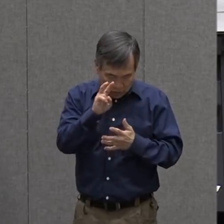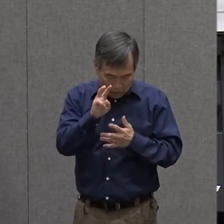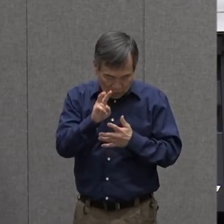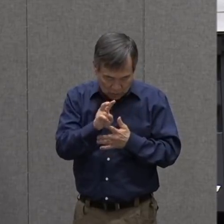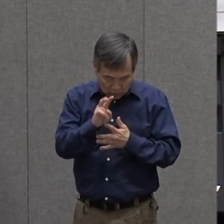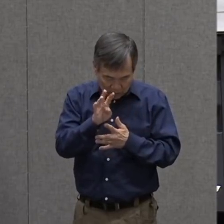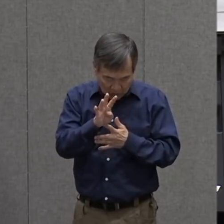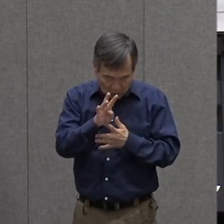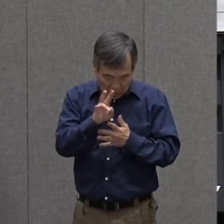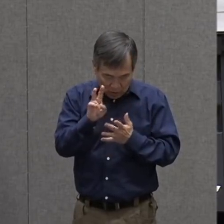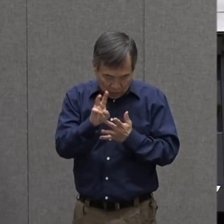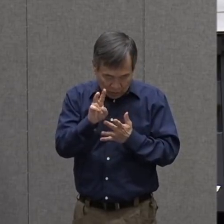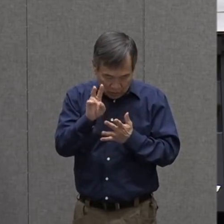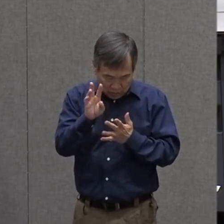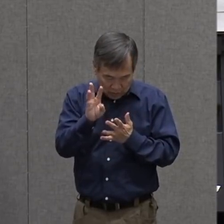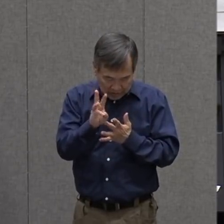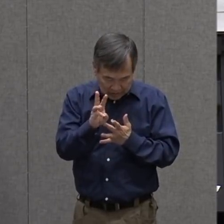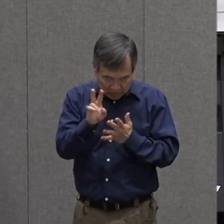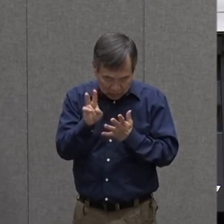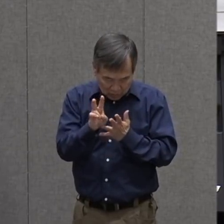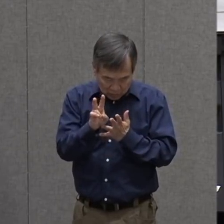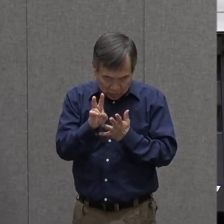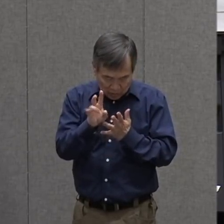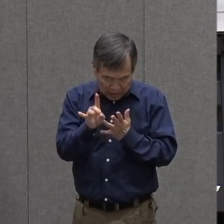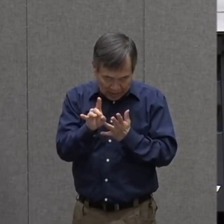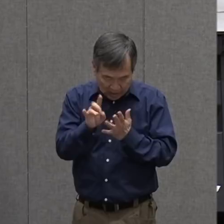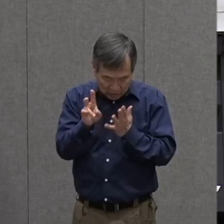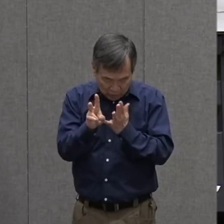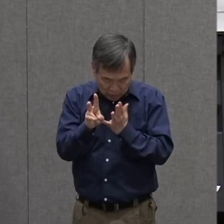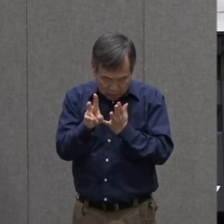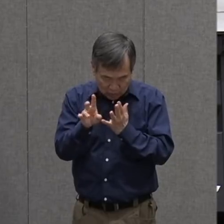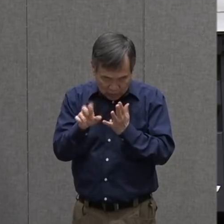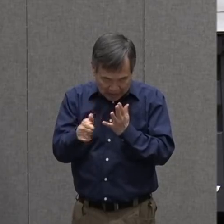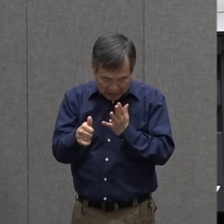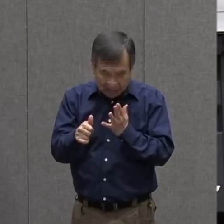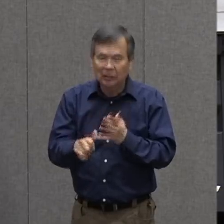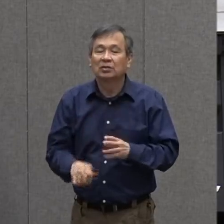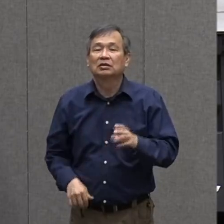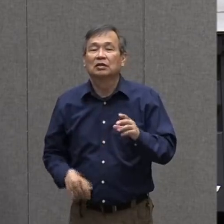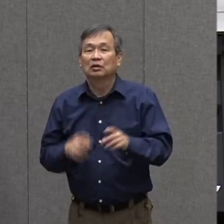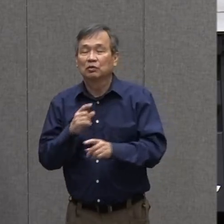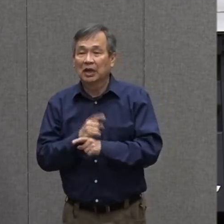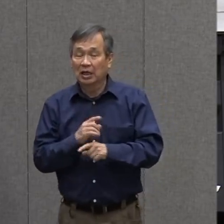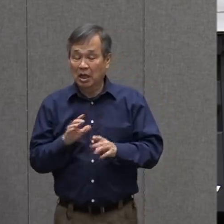and I have two more that makes 10. All right? So I know that I'm close to that 10.